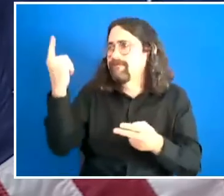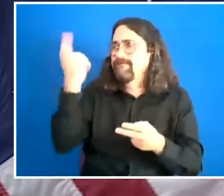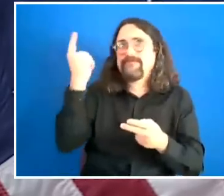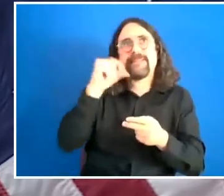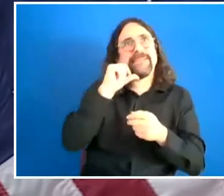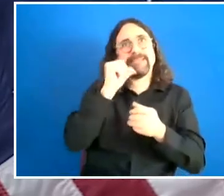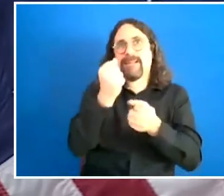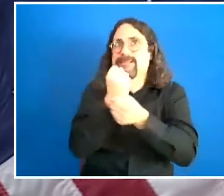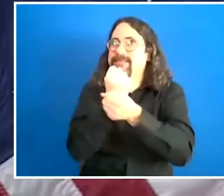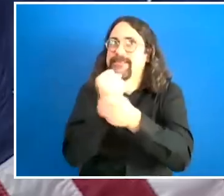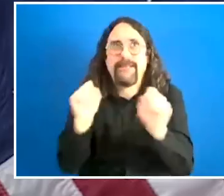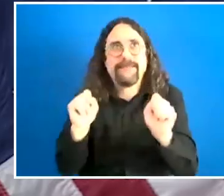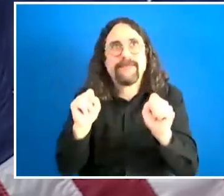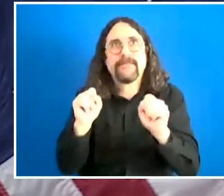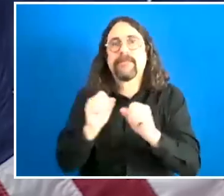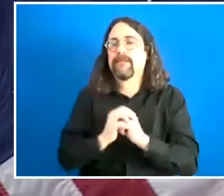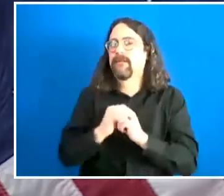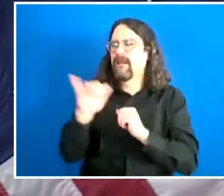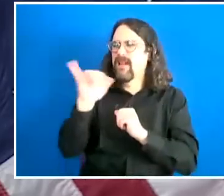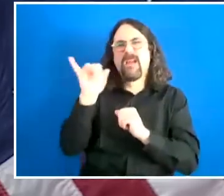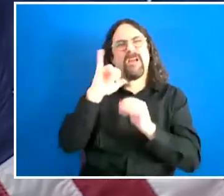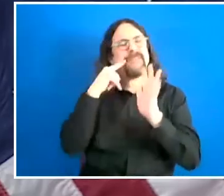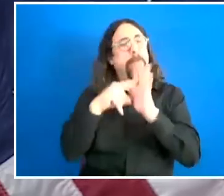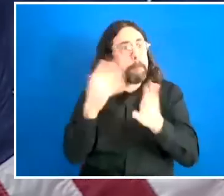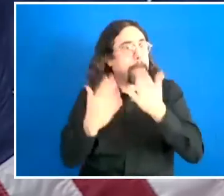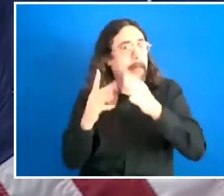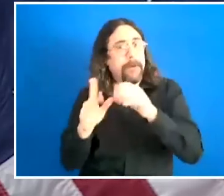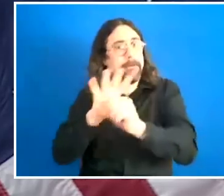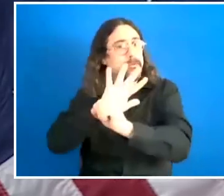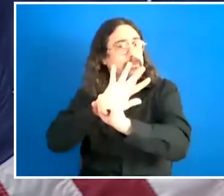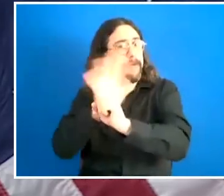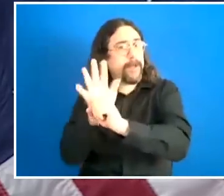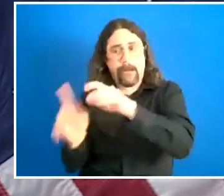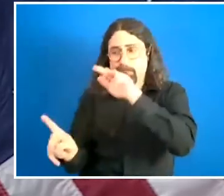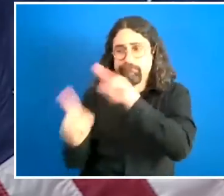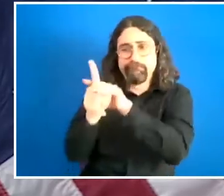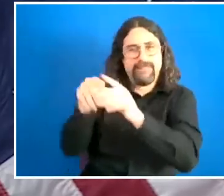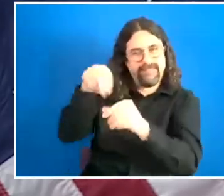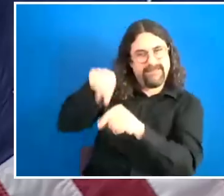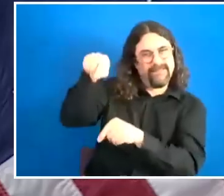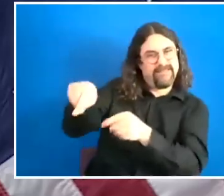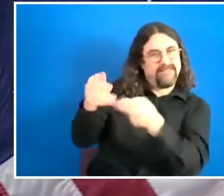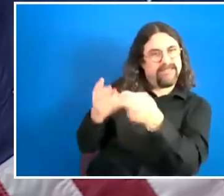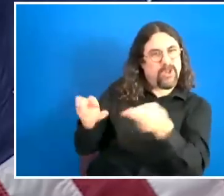ANY SHELTER THAT NEEDS MORE SOCIAL DISTACNING, H AS ANY CHALLENGE THAT REQUIRES MORE ACCESS TO